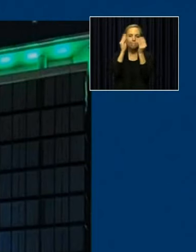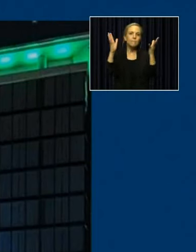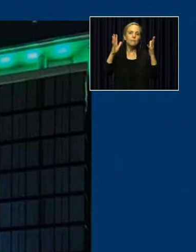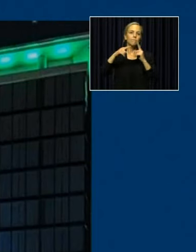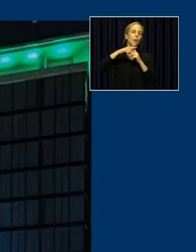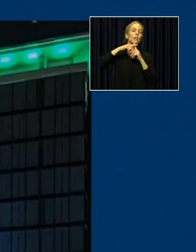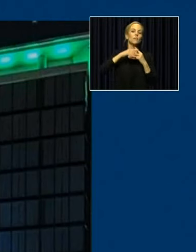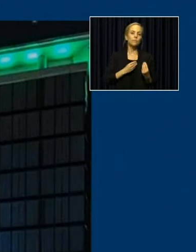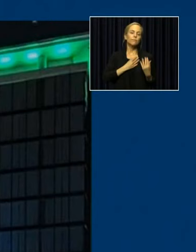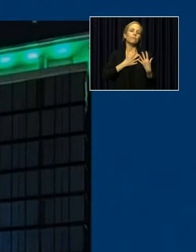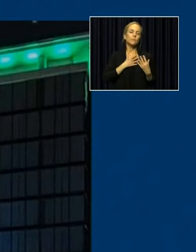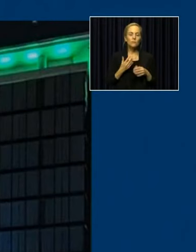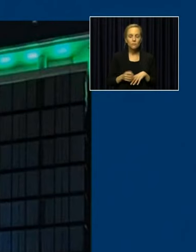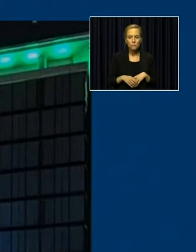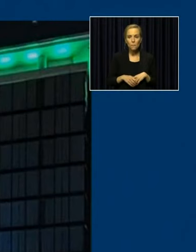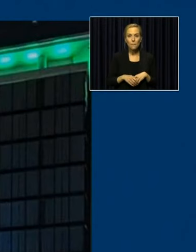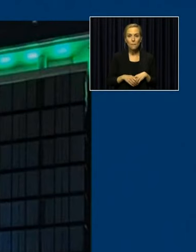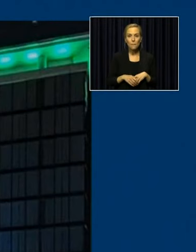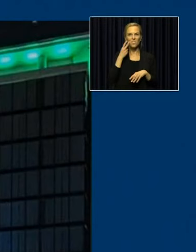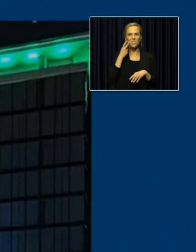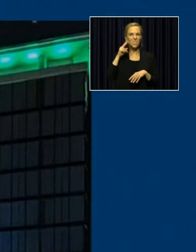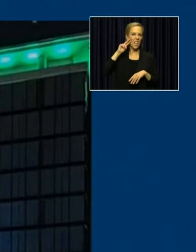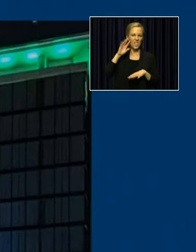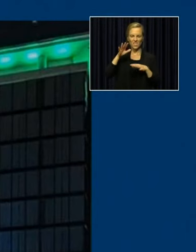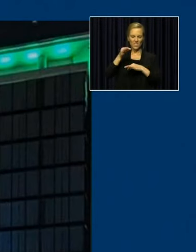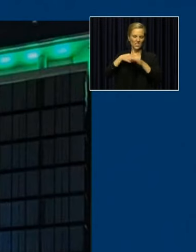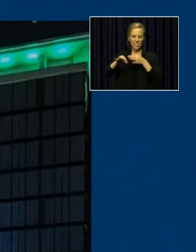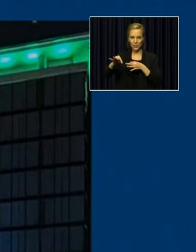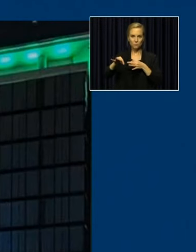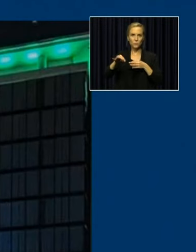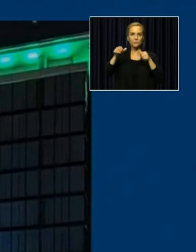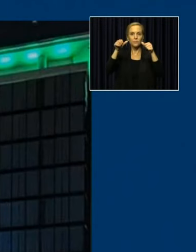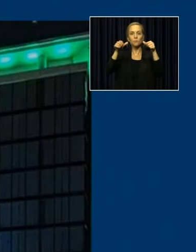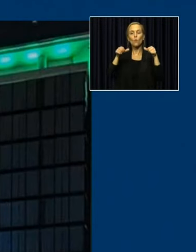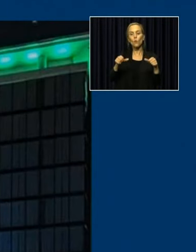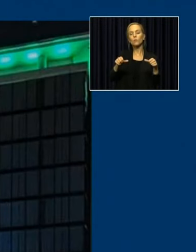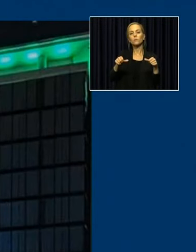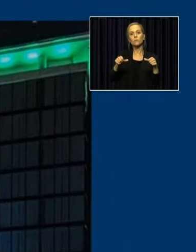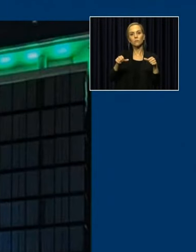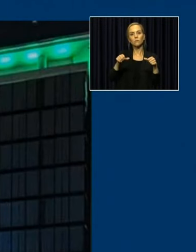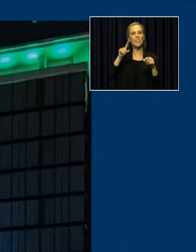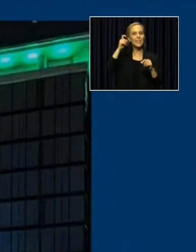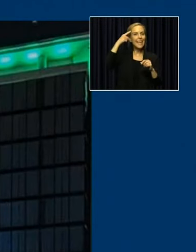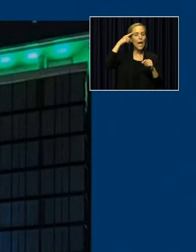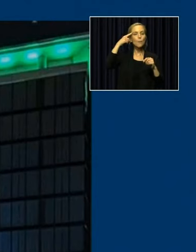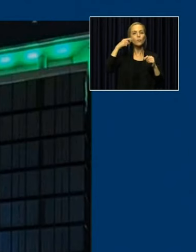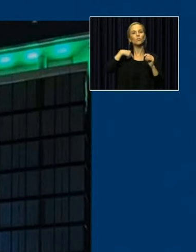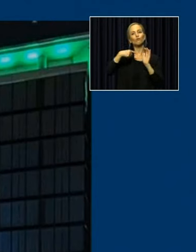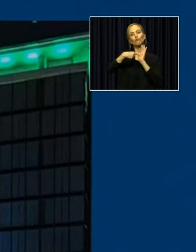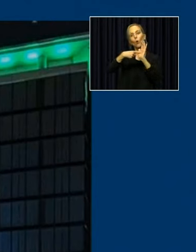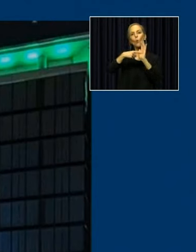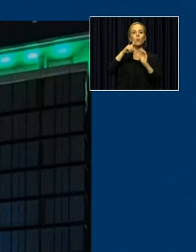PEOPLE UP, TO ENCOURAGE THE TYPE OF SOCIAL DISTANCING THAT WE NEED, AND WE APPRECIATE EVERY